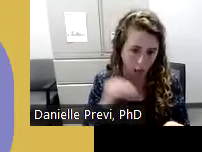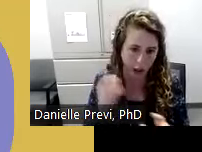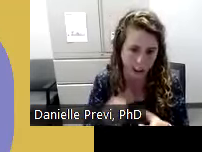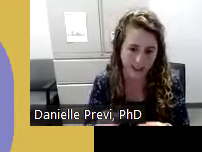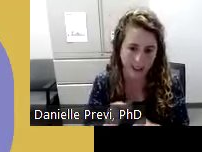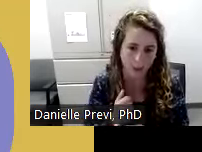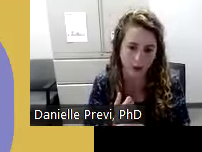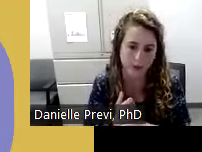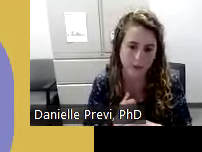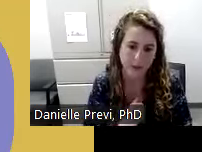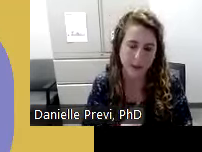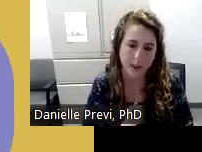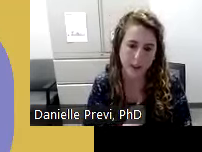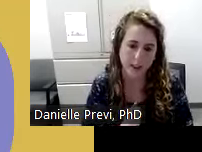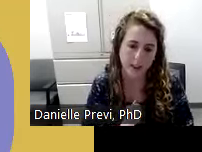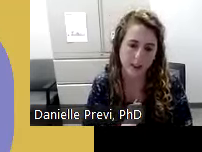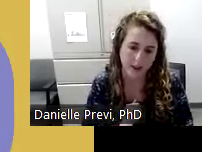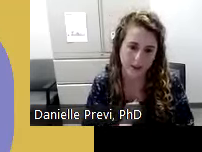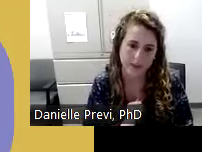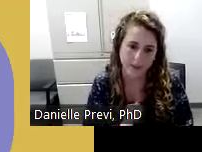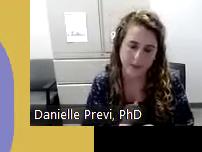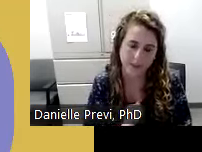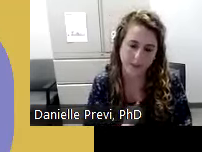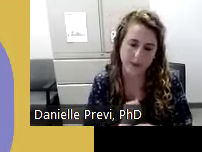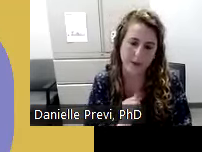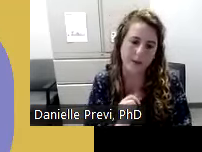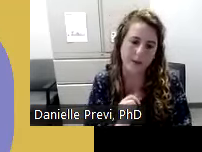less input per language which then translates into negative fluency.